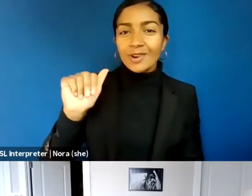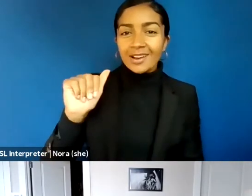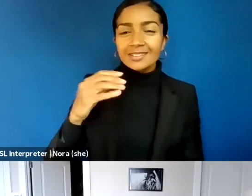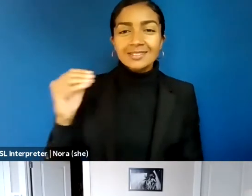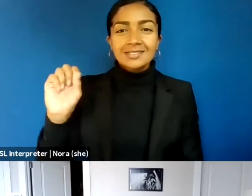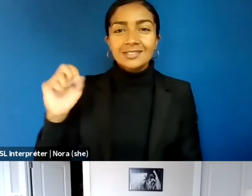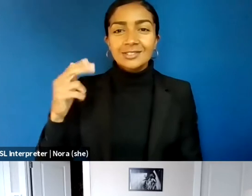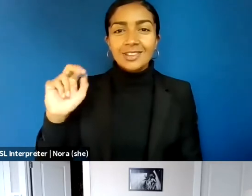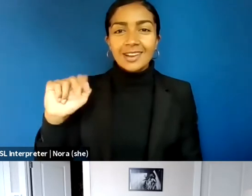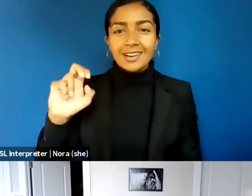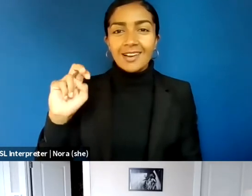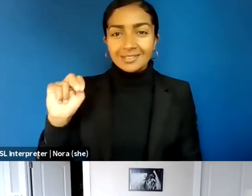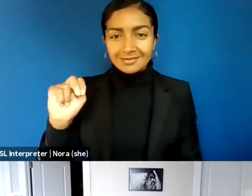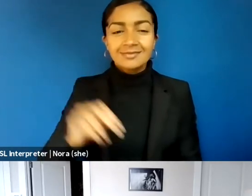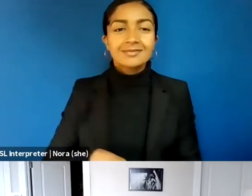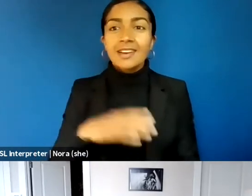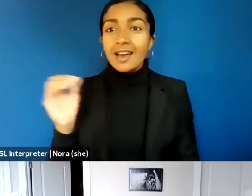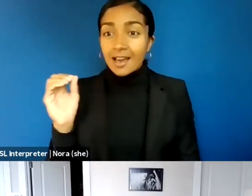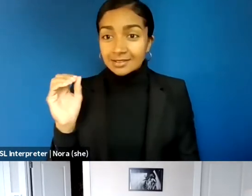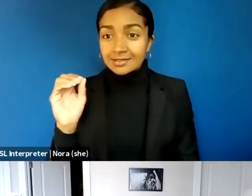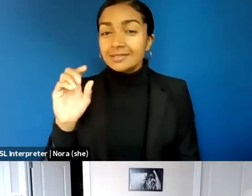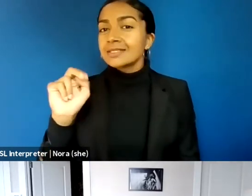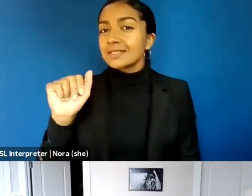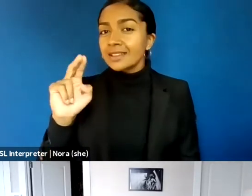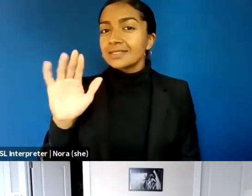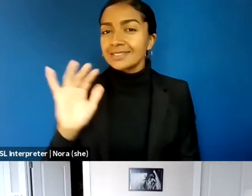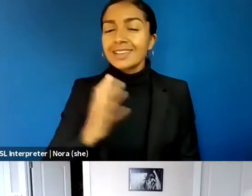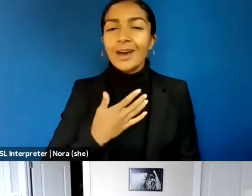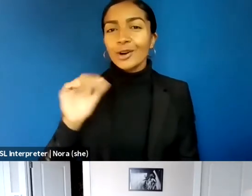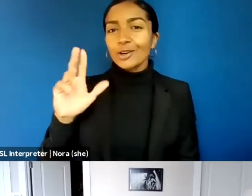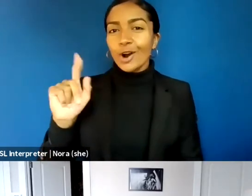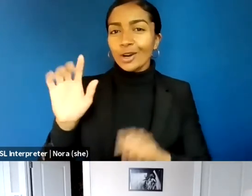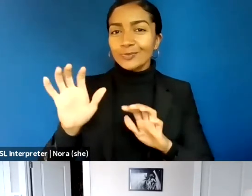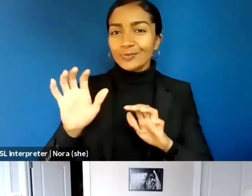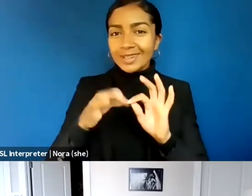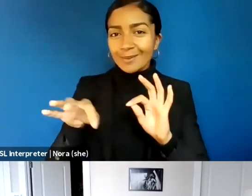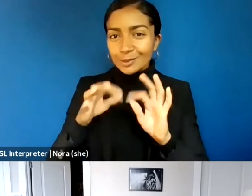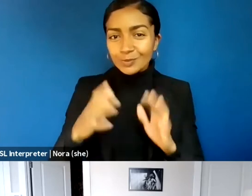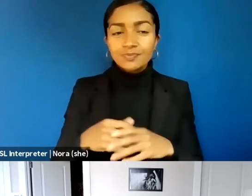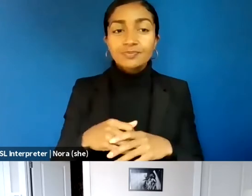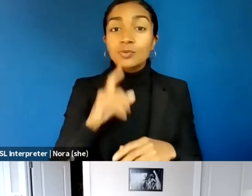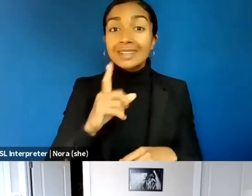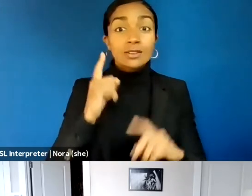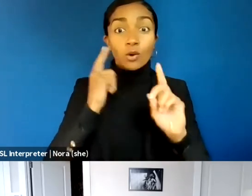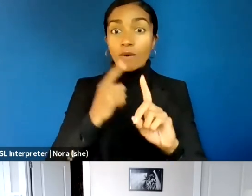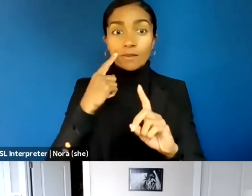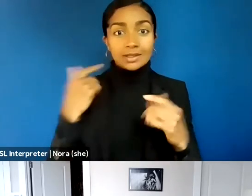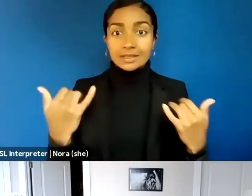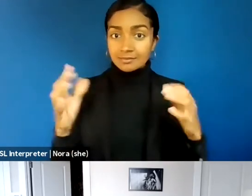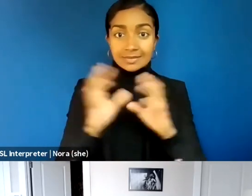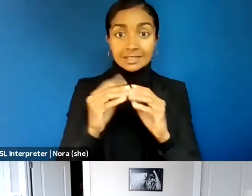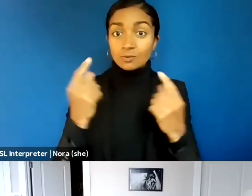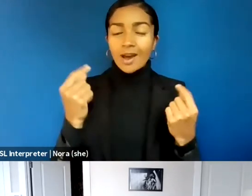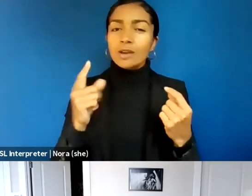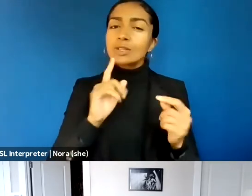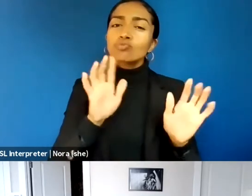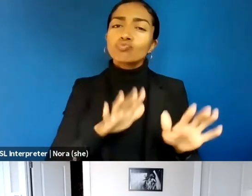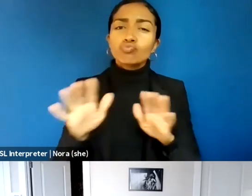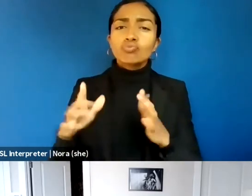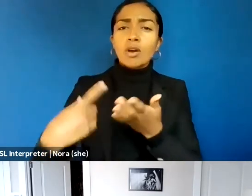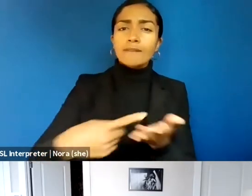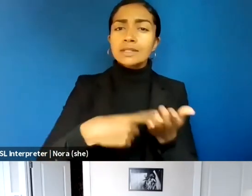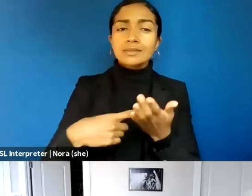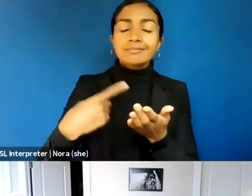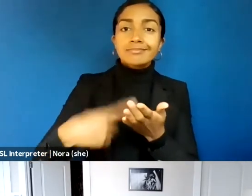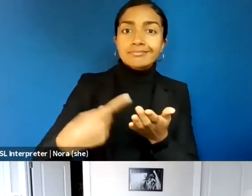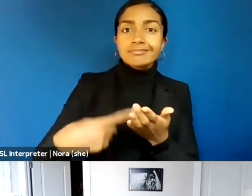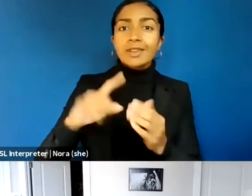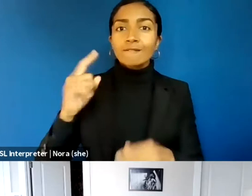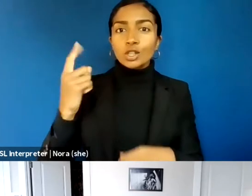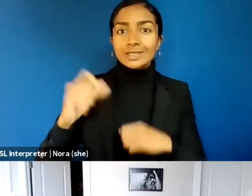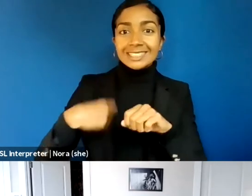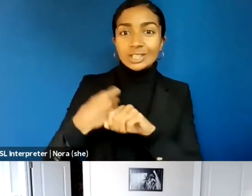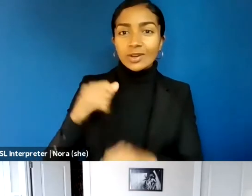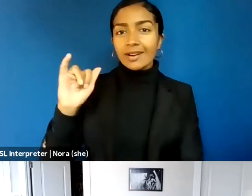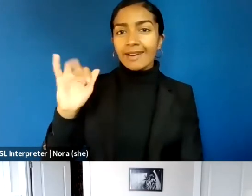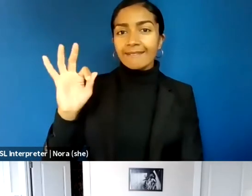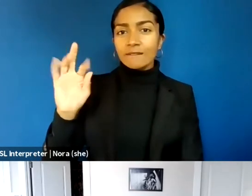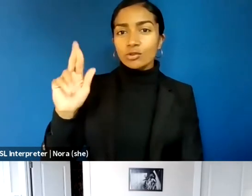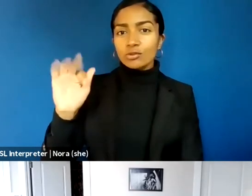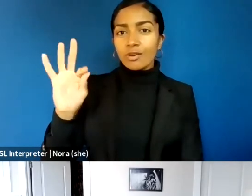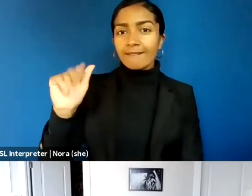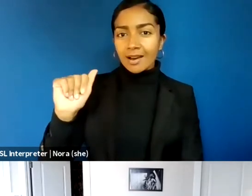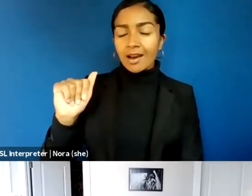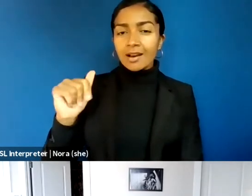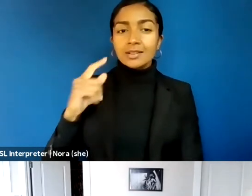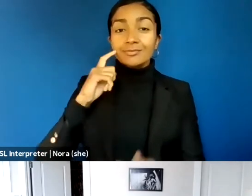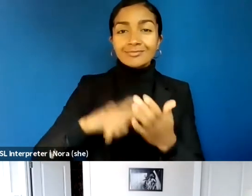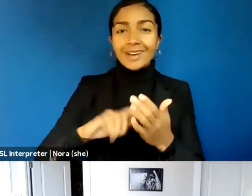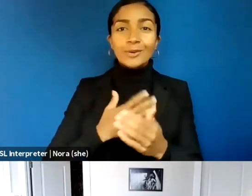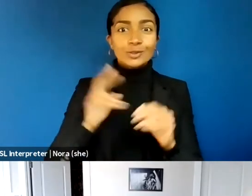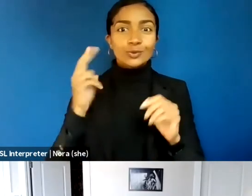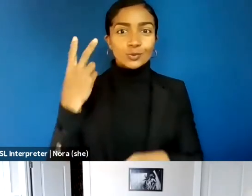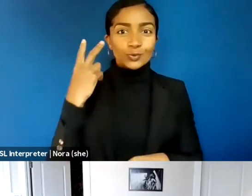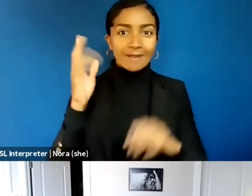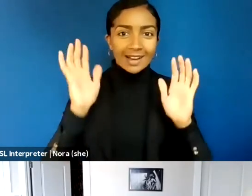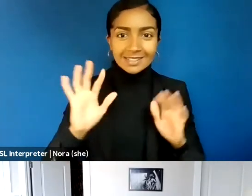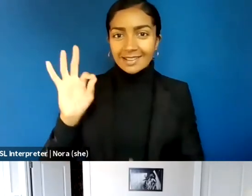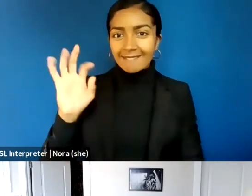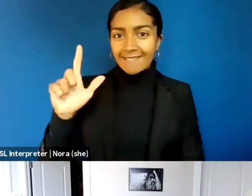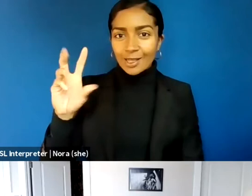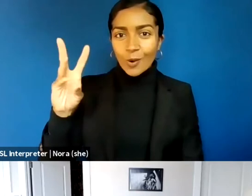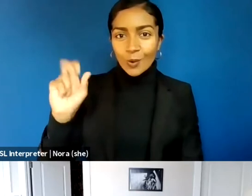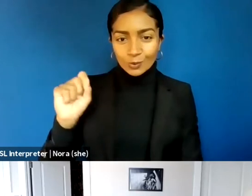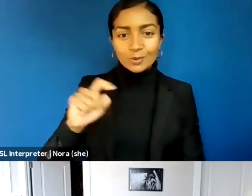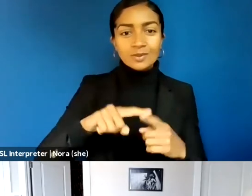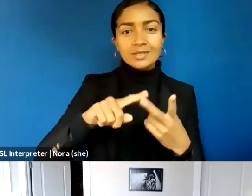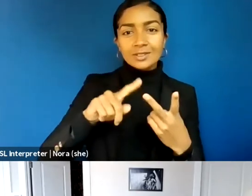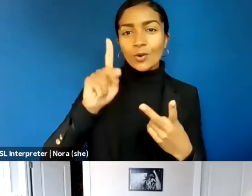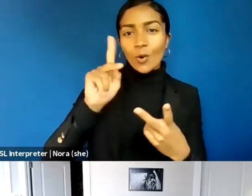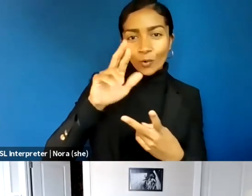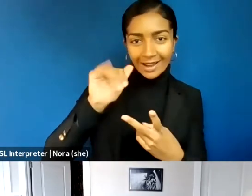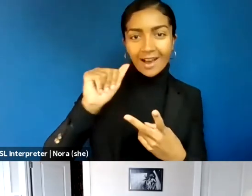The first year of IfRFA featuring two of our fantastic fellows, Korica and Jafet. And I'd love to just sort of like let them talk a little bit about kind of their backgrounds, like where did they go to law school, what brought them there,